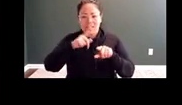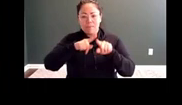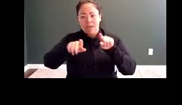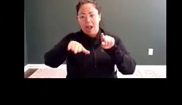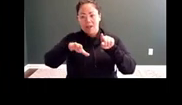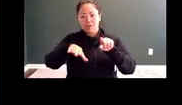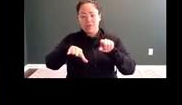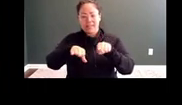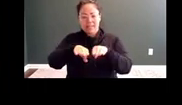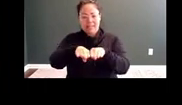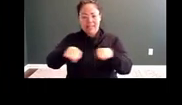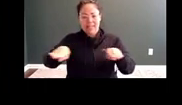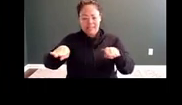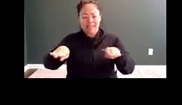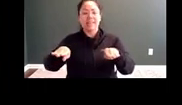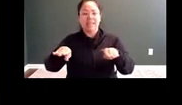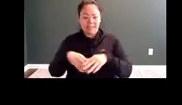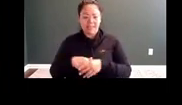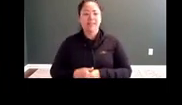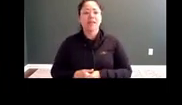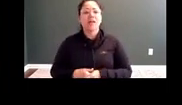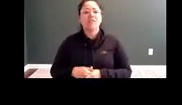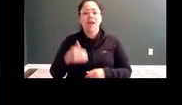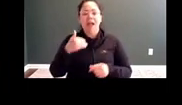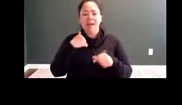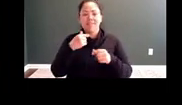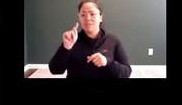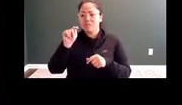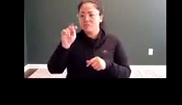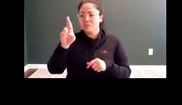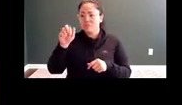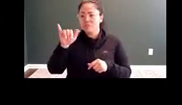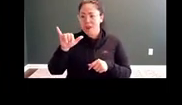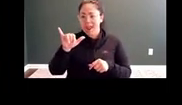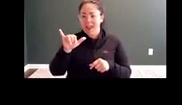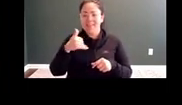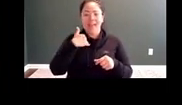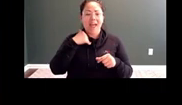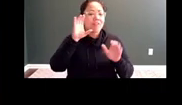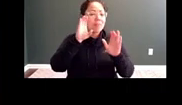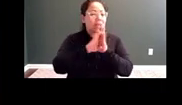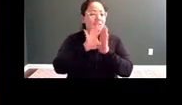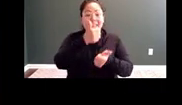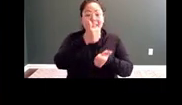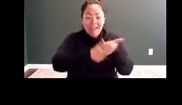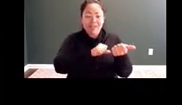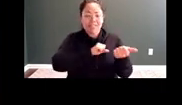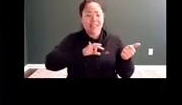straight ahead with the gratitude and inspiration walls, there's a little tray that has headshots of every staff member in our office.